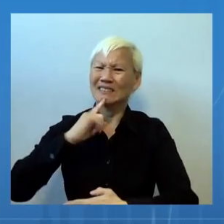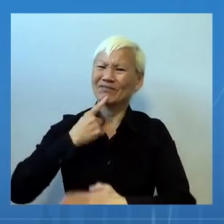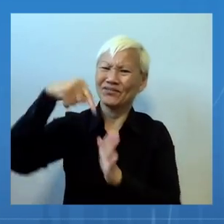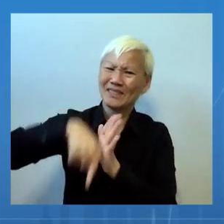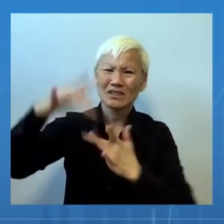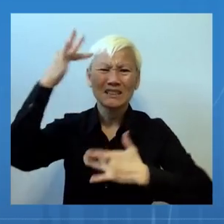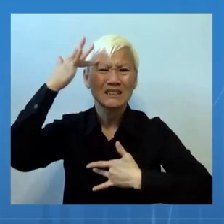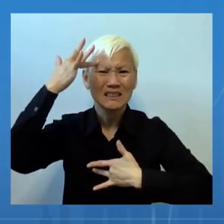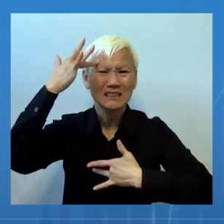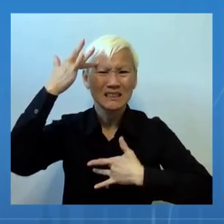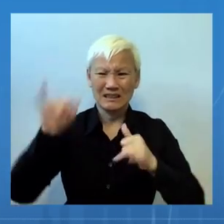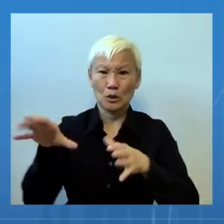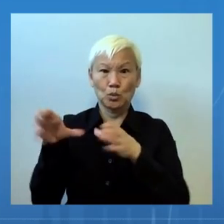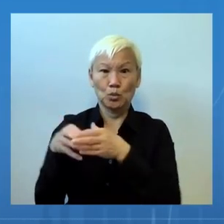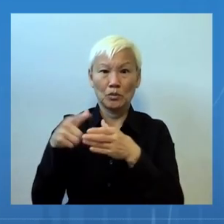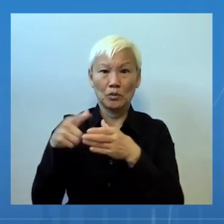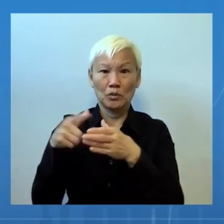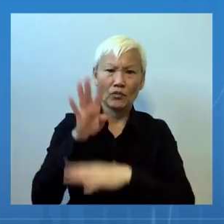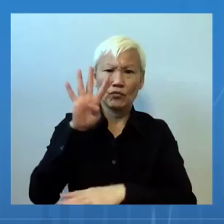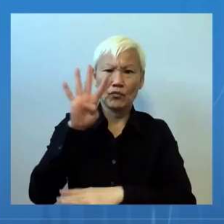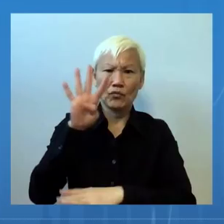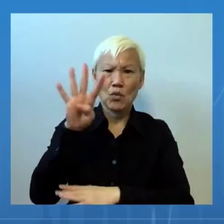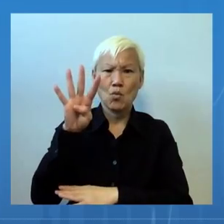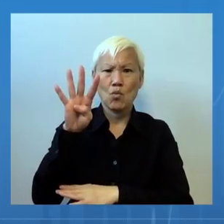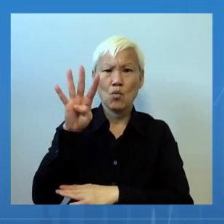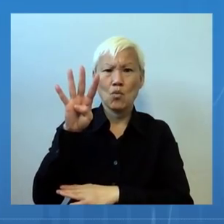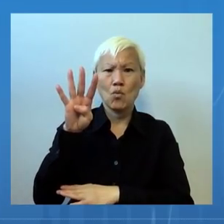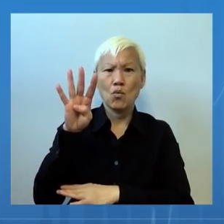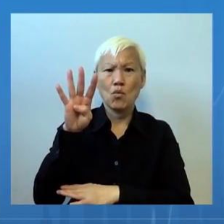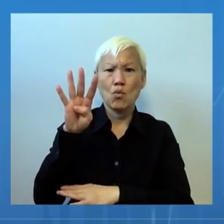and a half million people in Israel, through July and August,